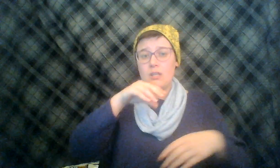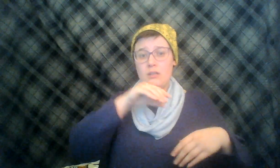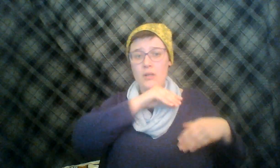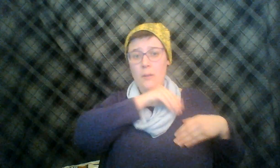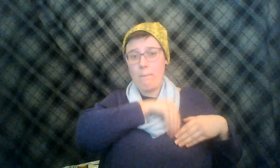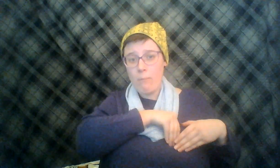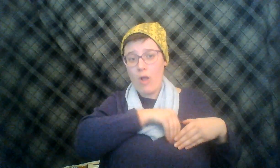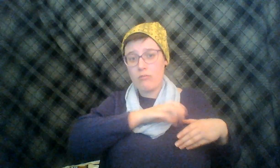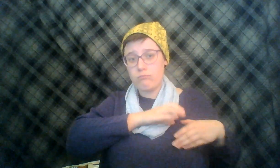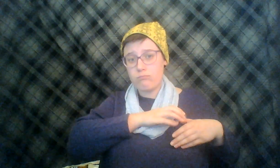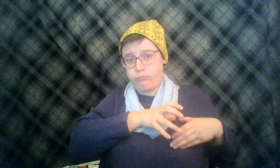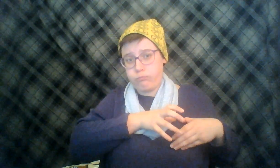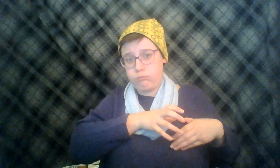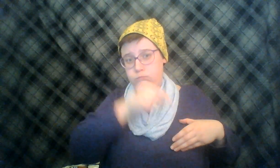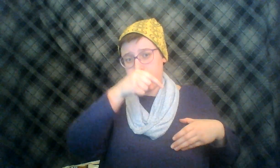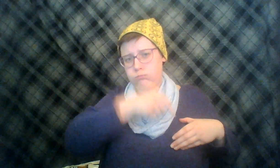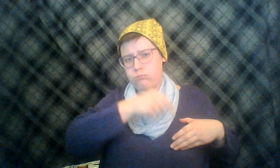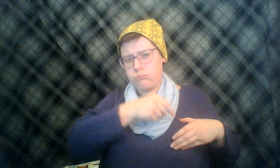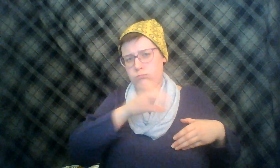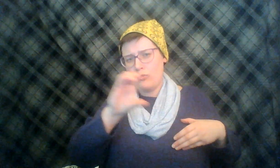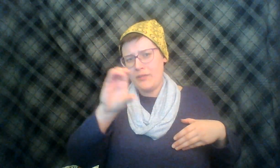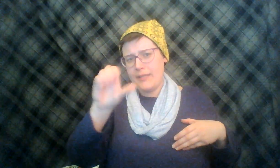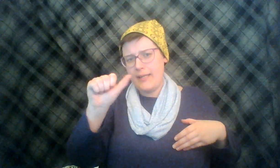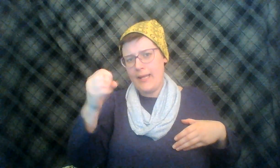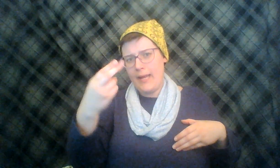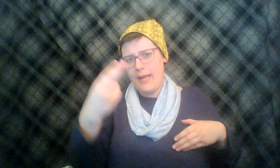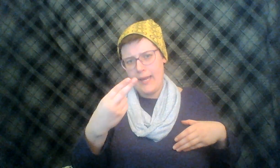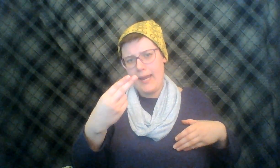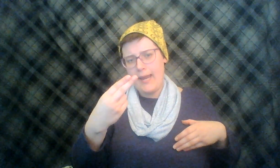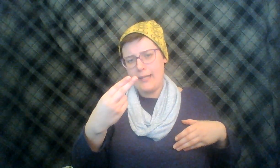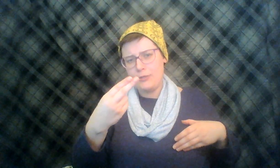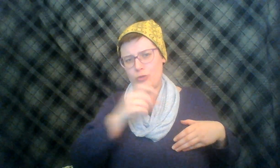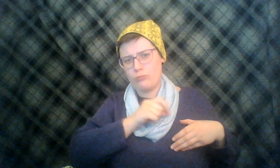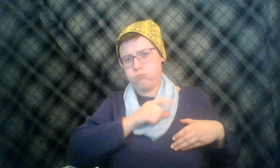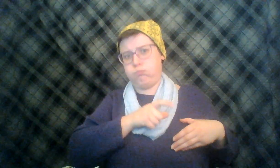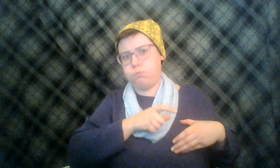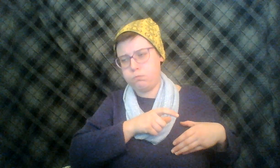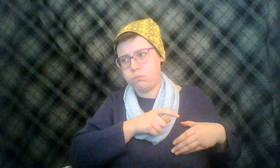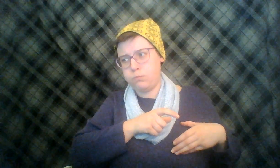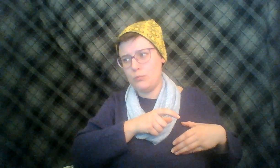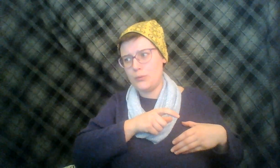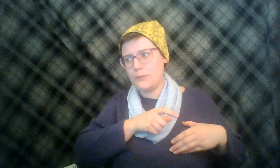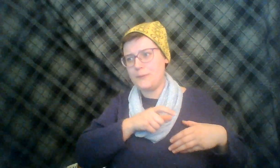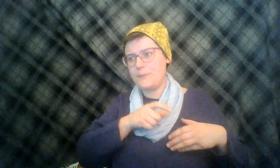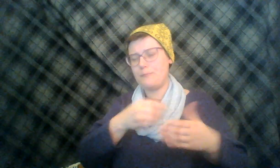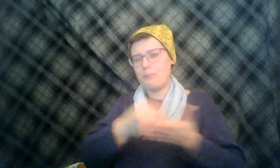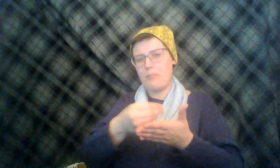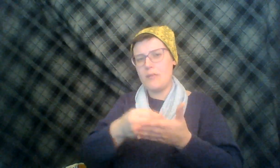and who has a thick wad of cash in his pocket.